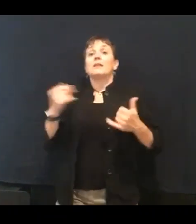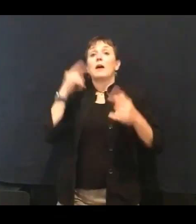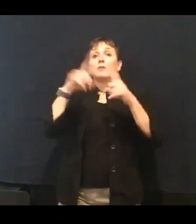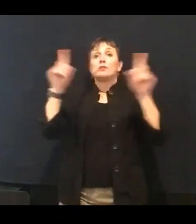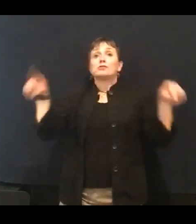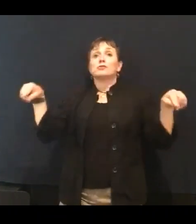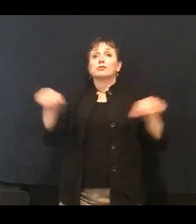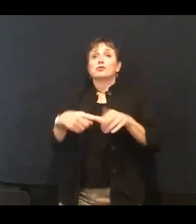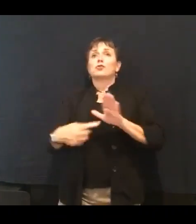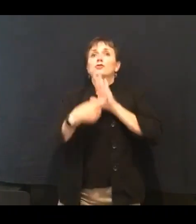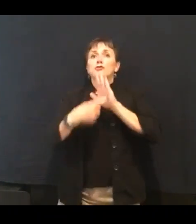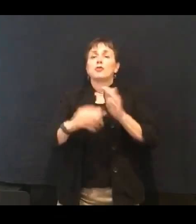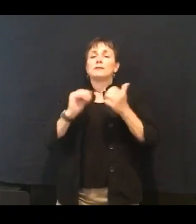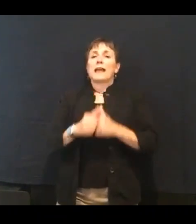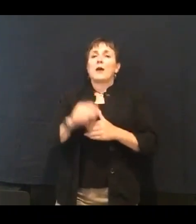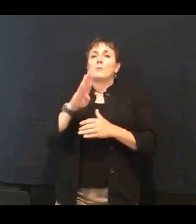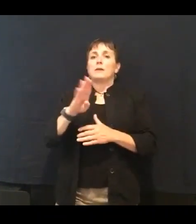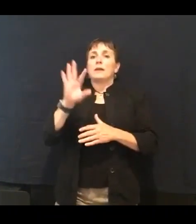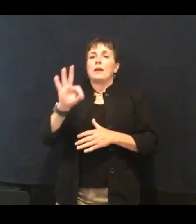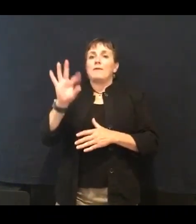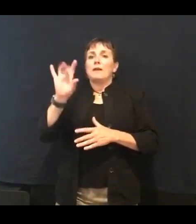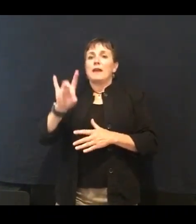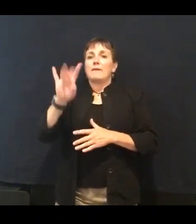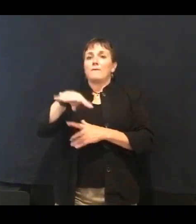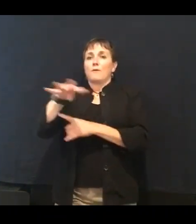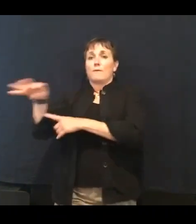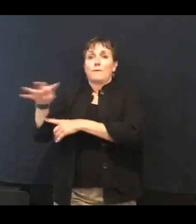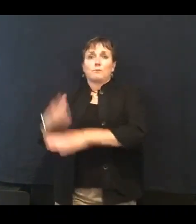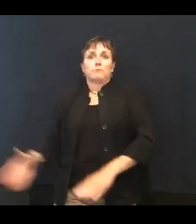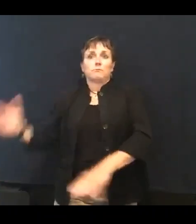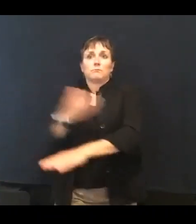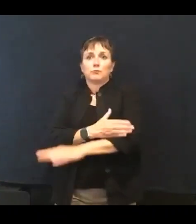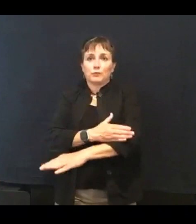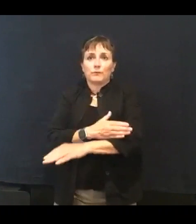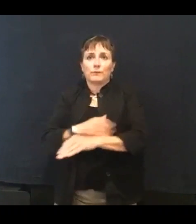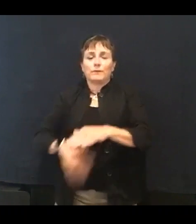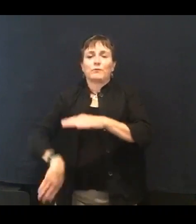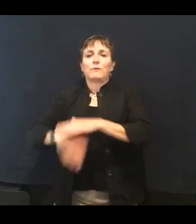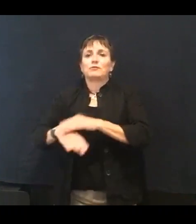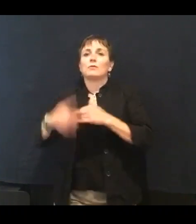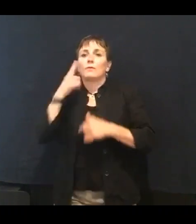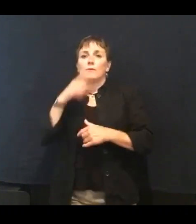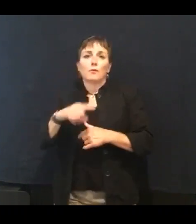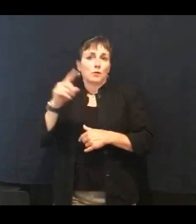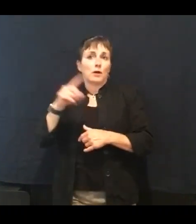eight four significantly improved the thresholds for the auditory evoked brain responses